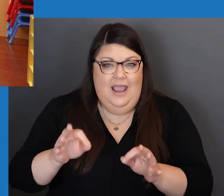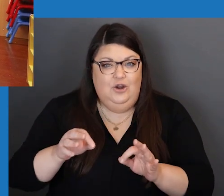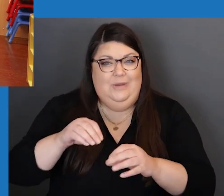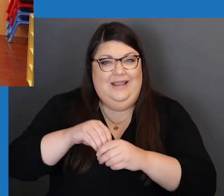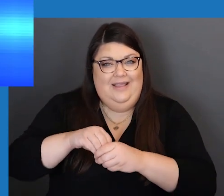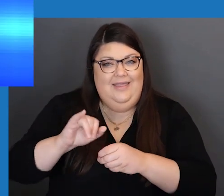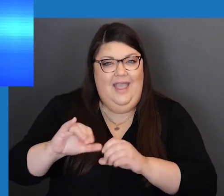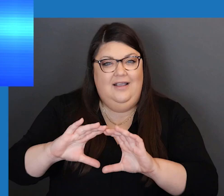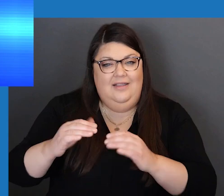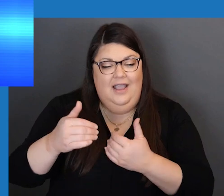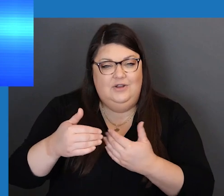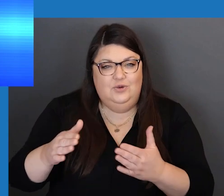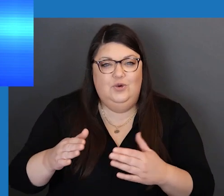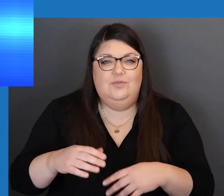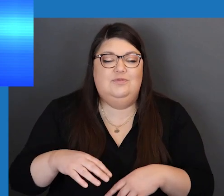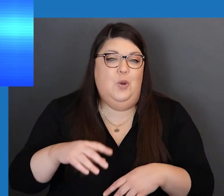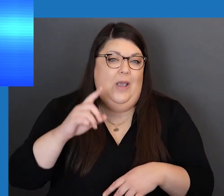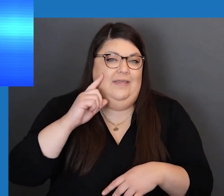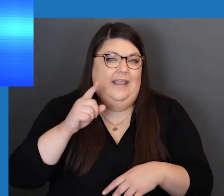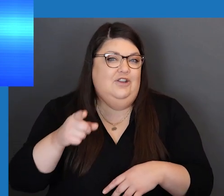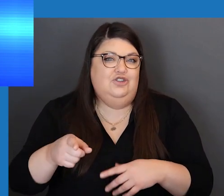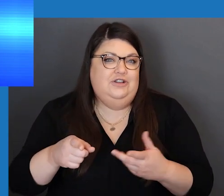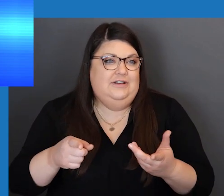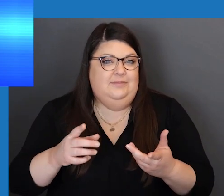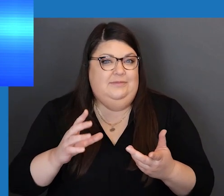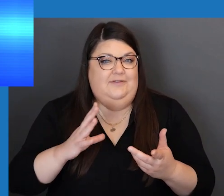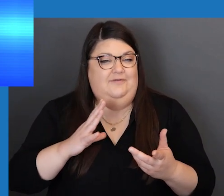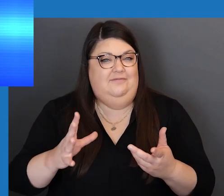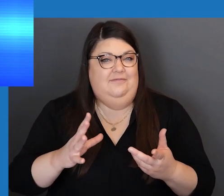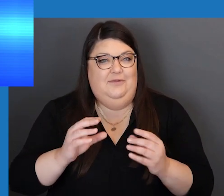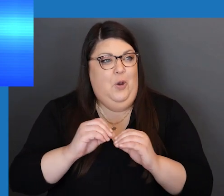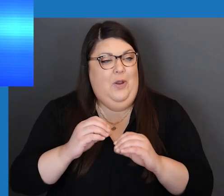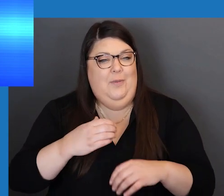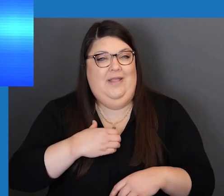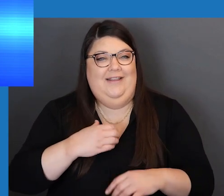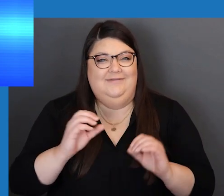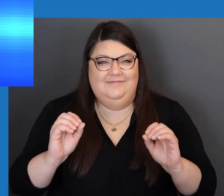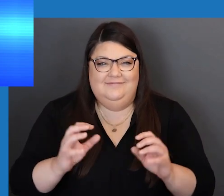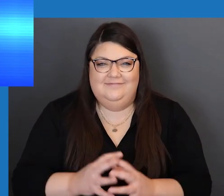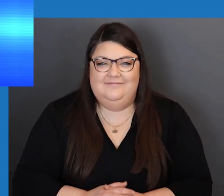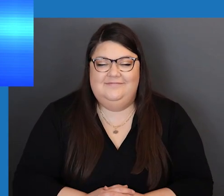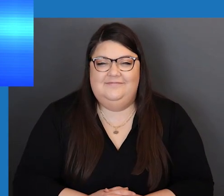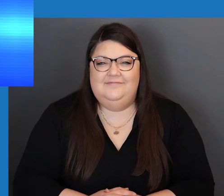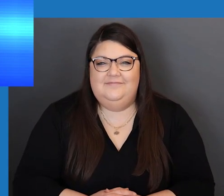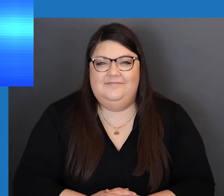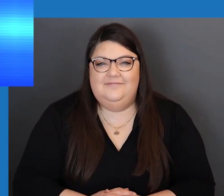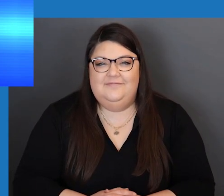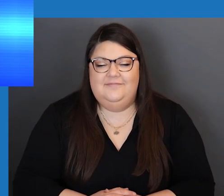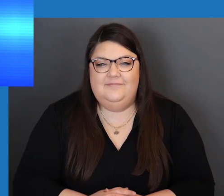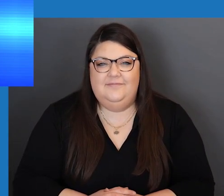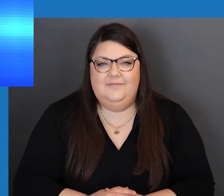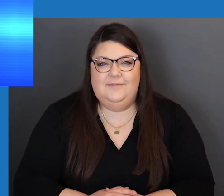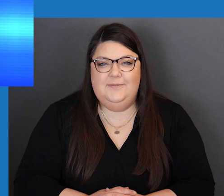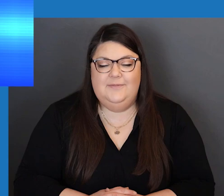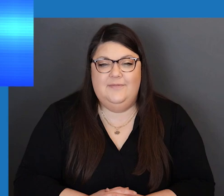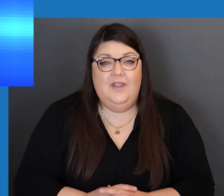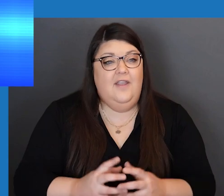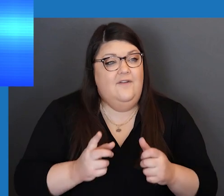So I think that, you know, she hasn't complained at all, so I think she's fine with it. Well, the first most important thing